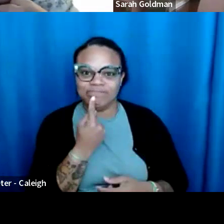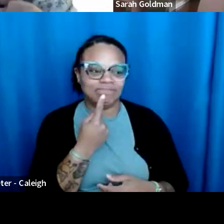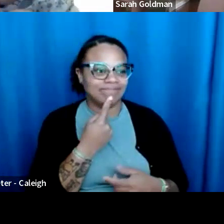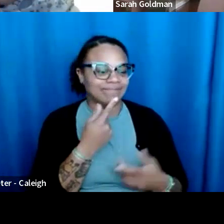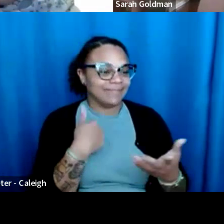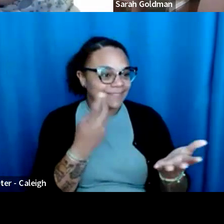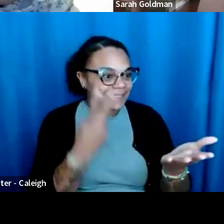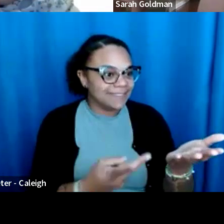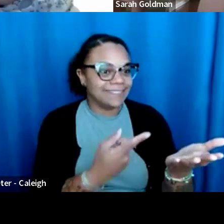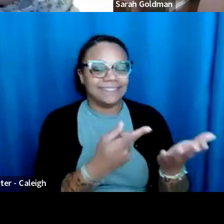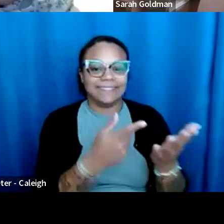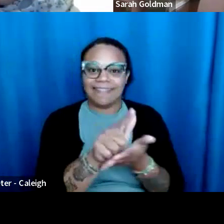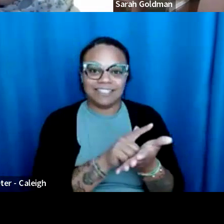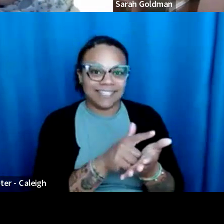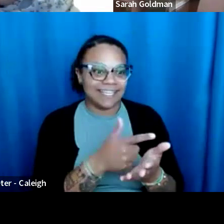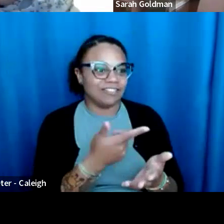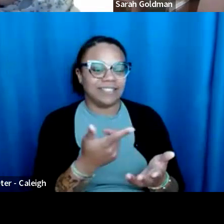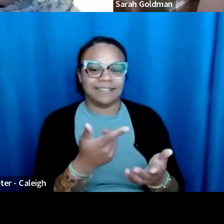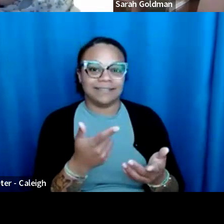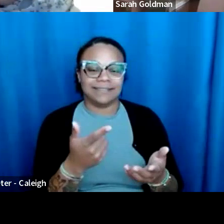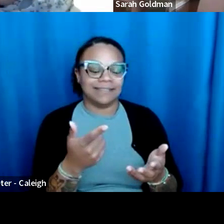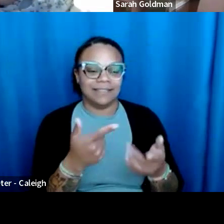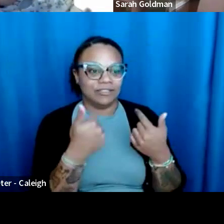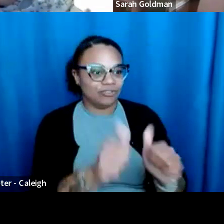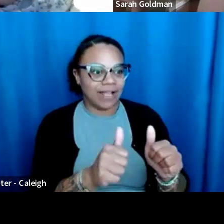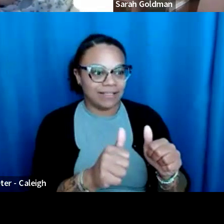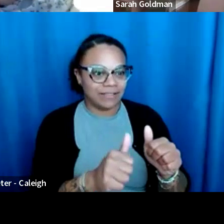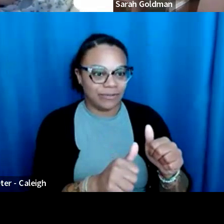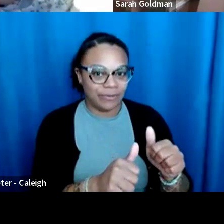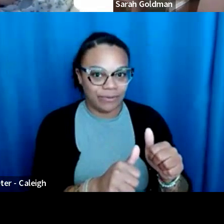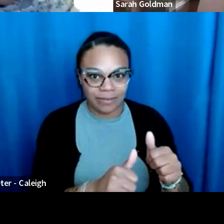that tries to set back any sort of progress.